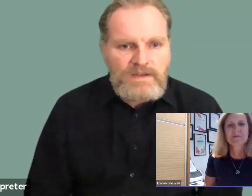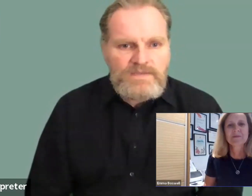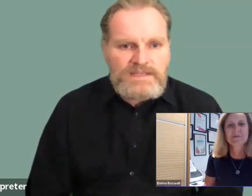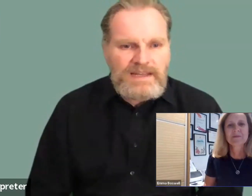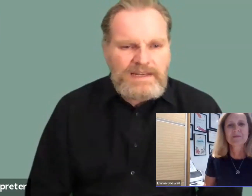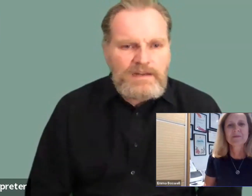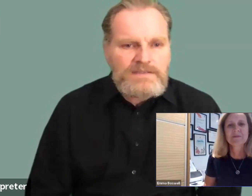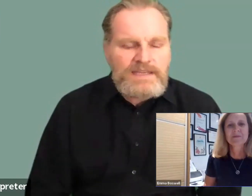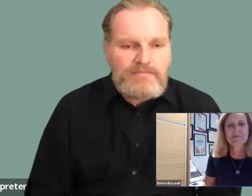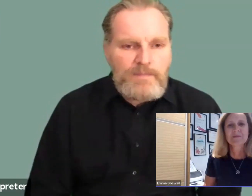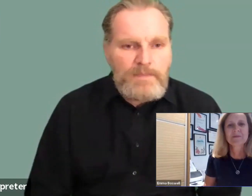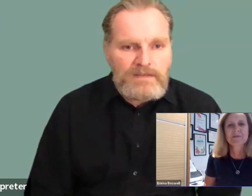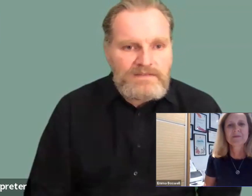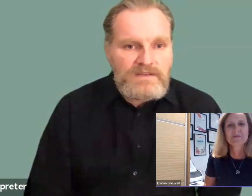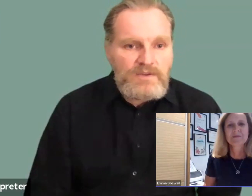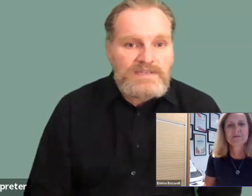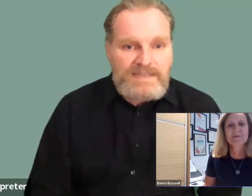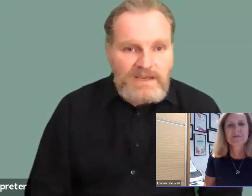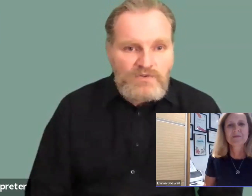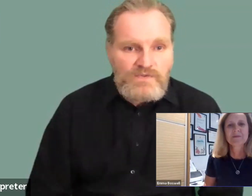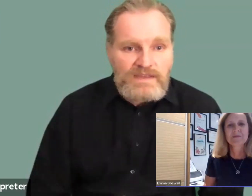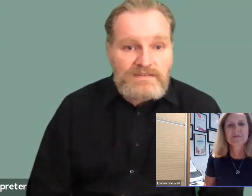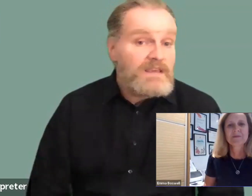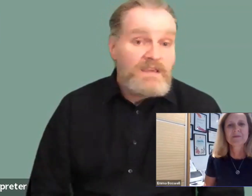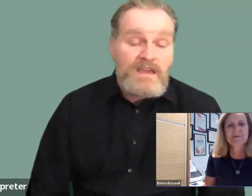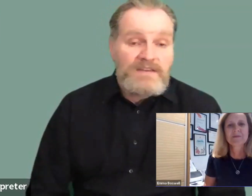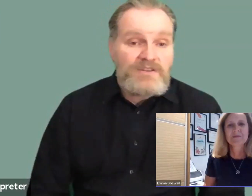heard of these: they're like little sticky rubber buttons that you can stick onto things. And it